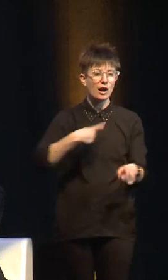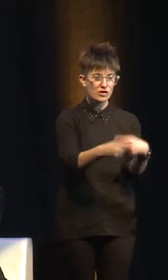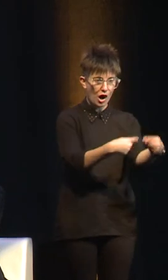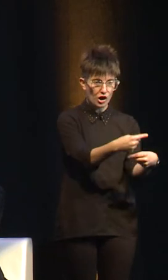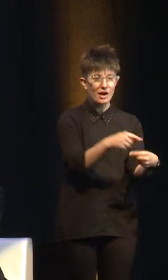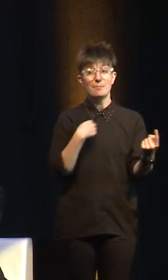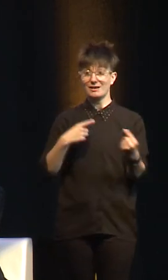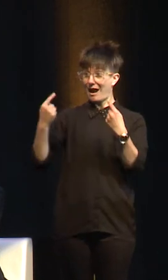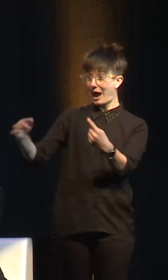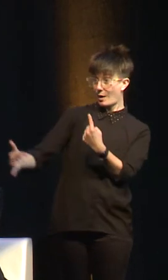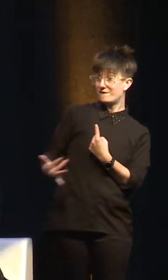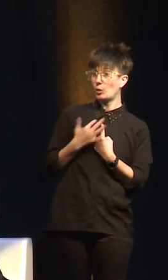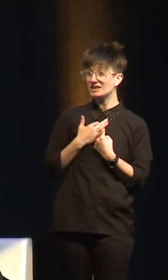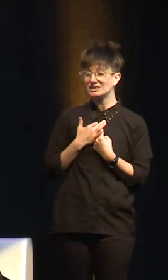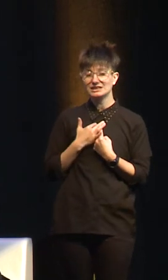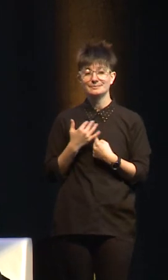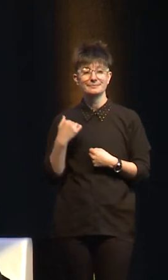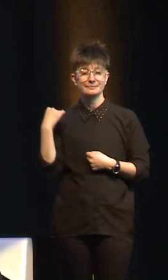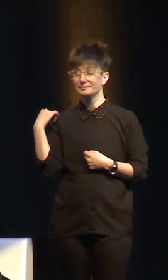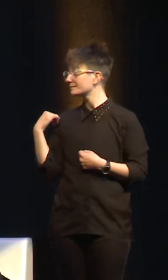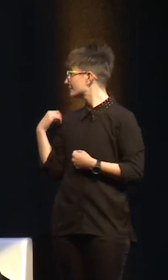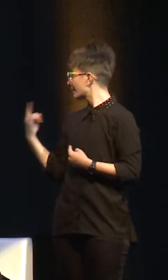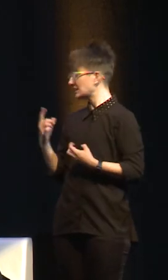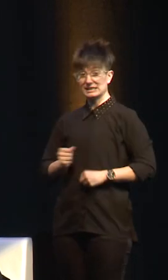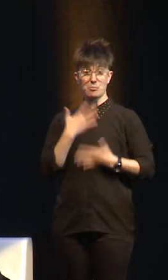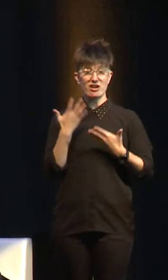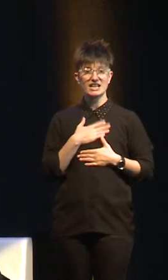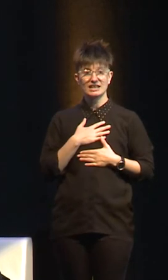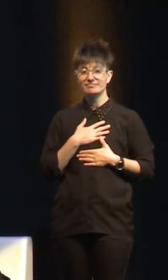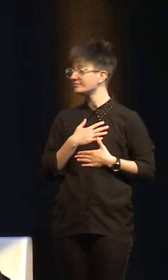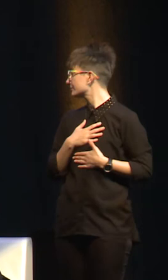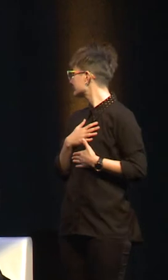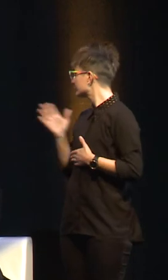Jehan: Minister, groups like Generation Zero for example, to what extent have they influenced